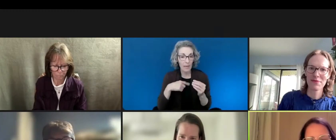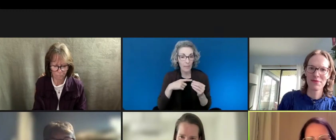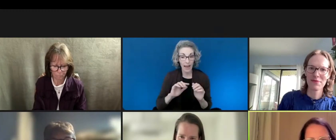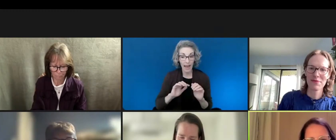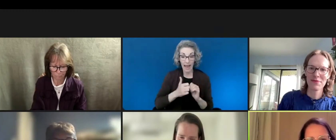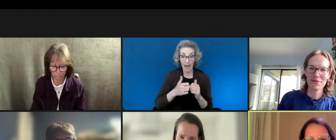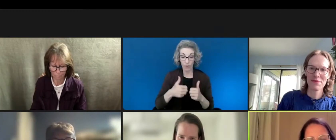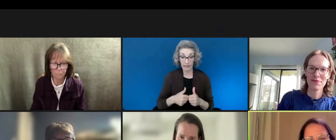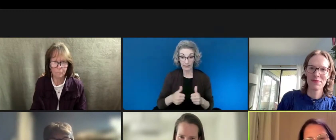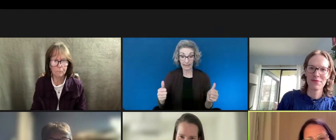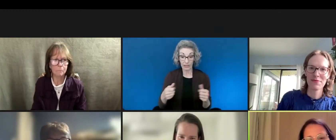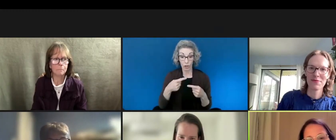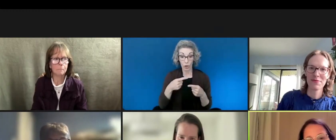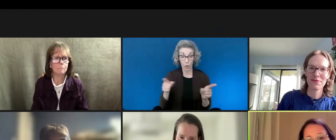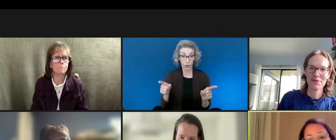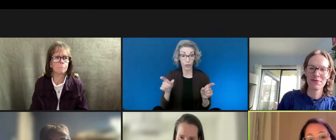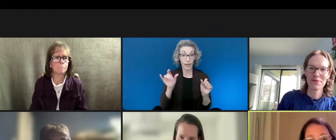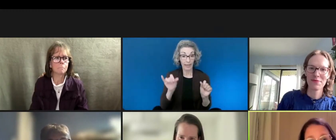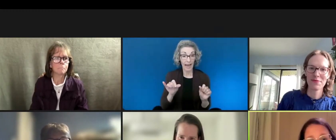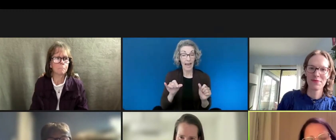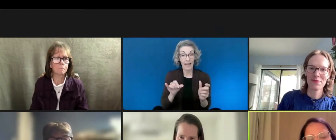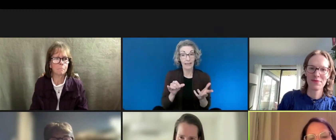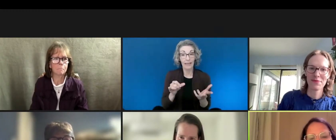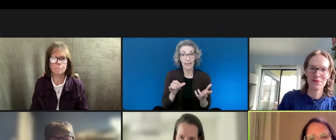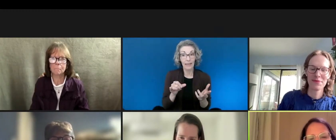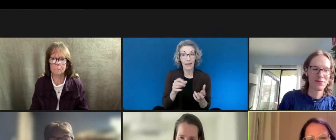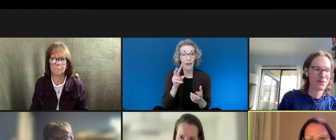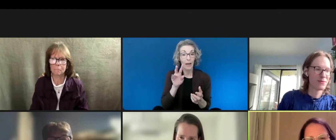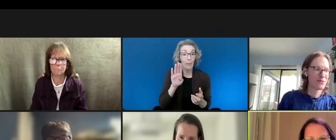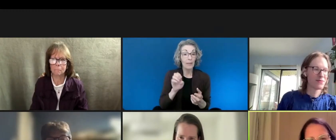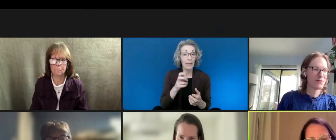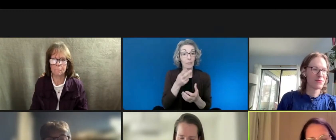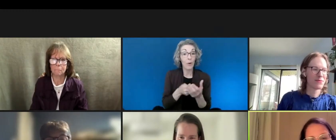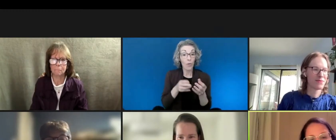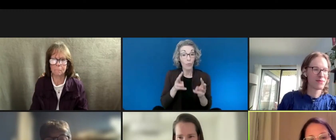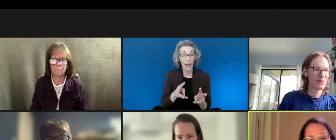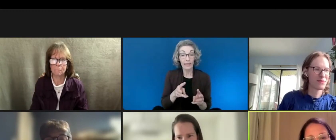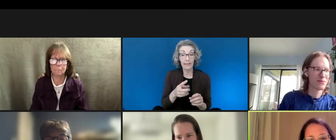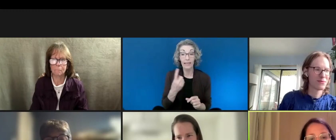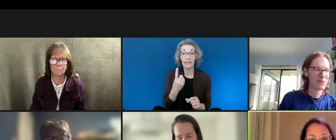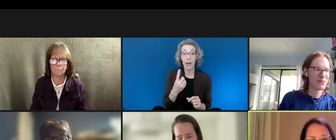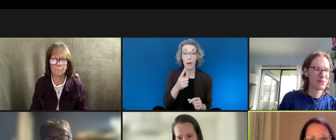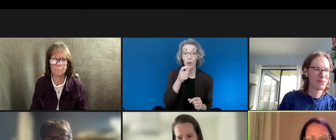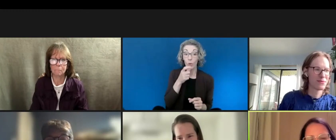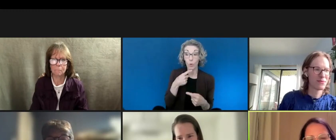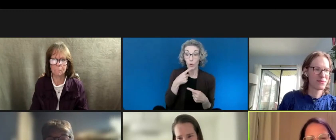meet in both ways as someone that is disclosing and someone who is other people's close to.